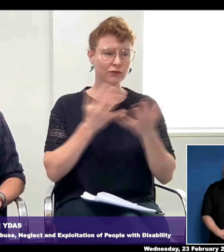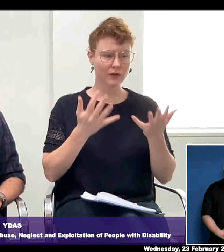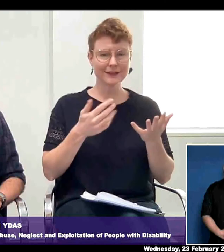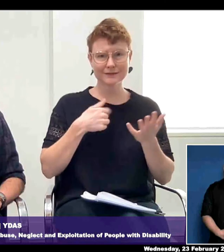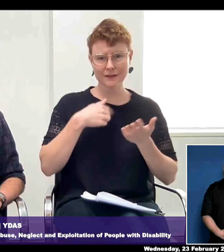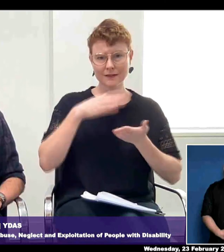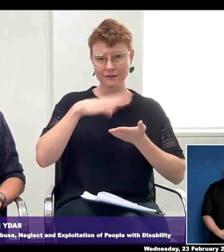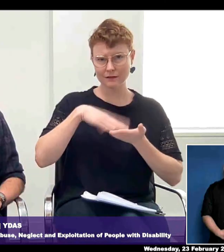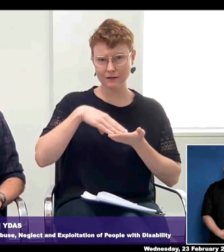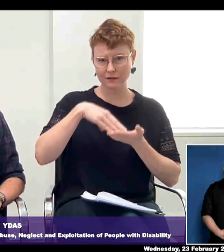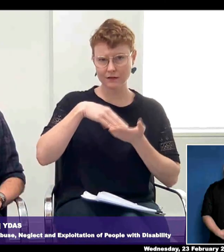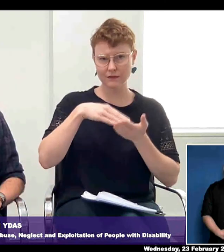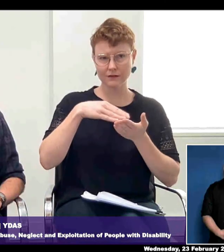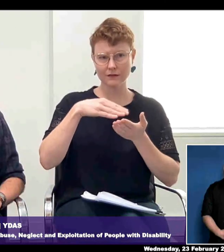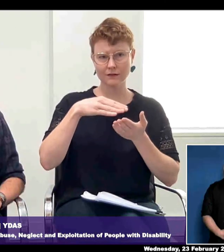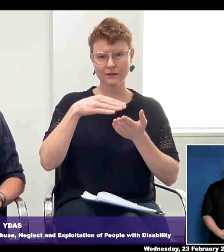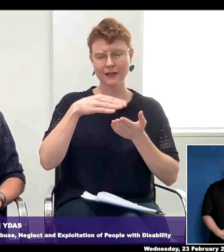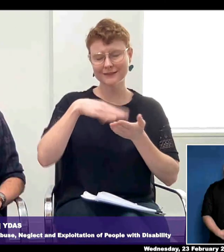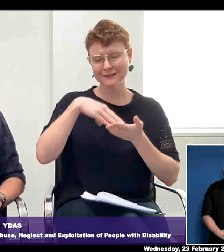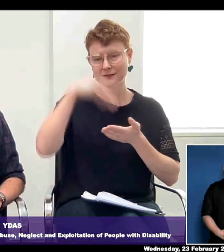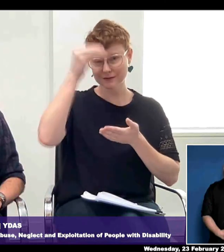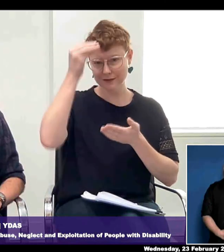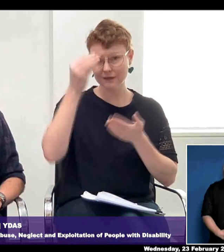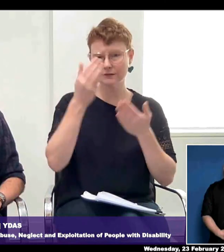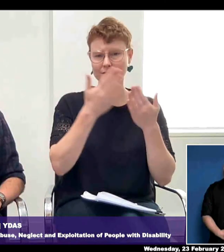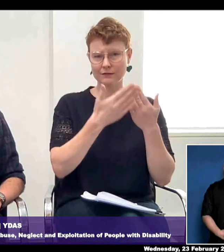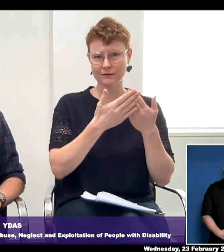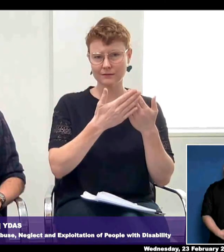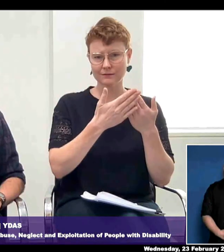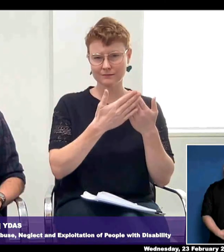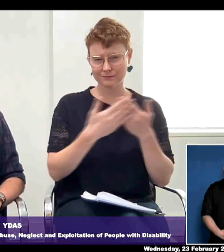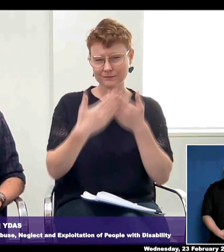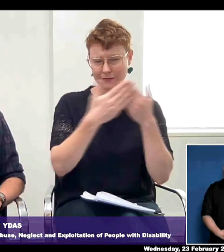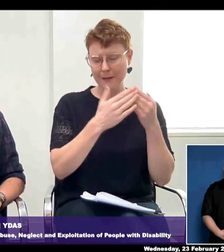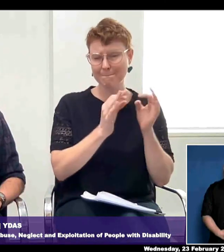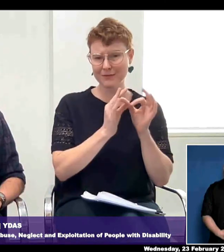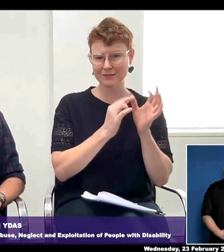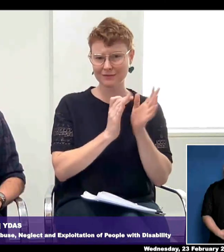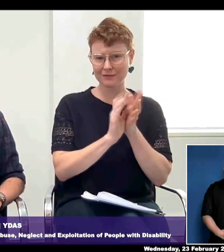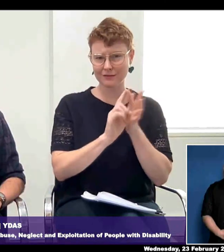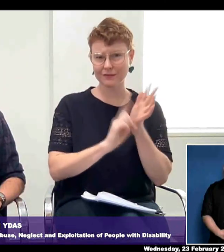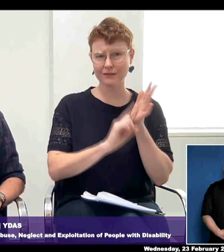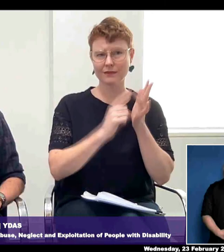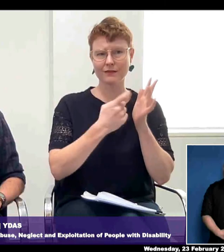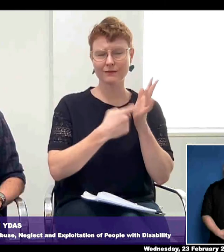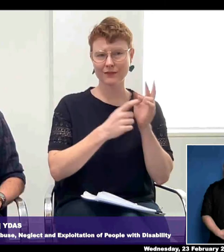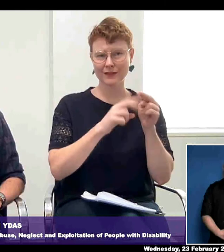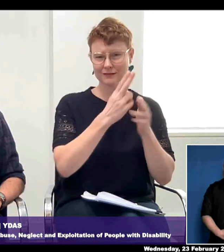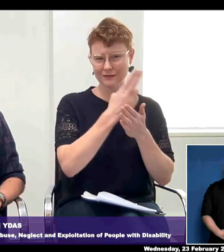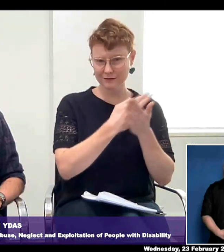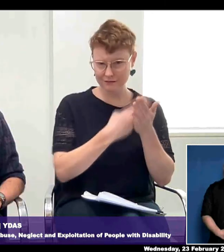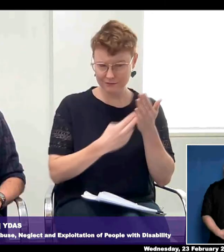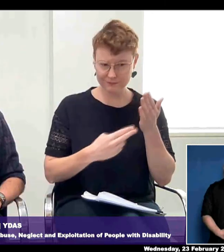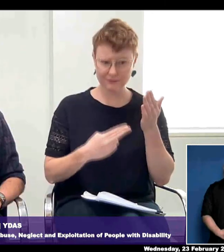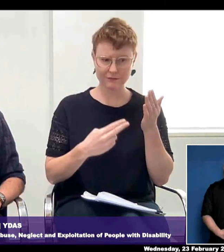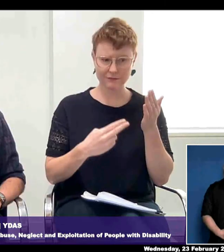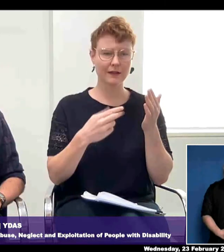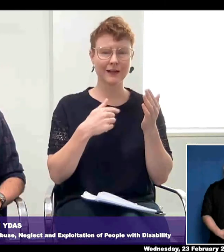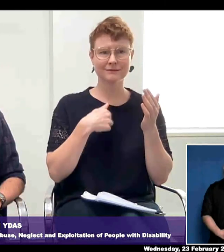This is some time ago and I'm happy to speak of that experience. At that time in my life, I was a student who was studying a Bachelor of Arts.